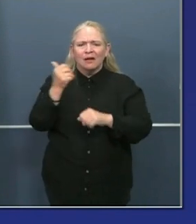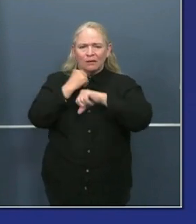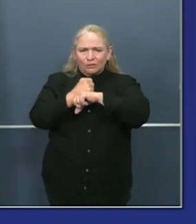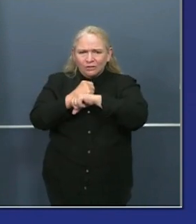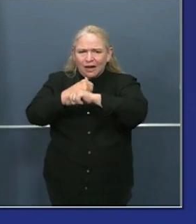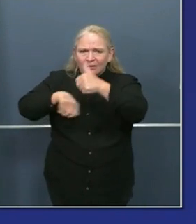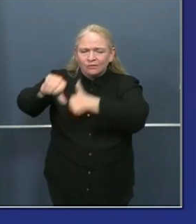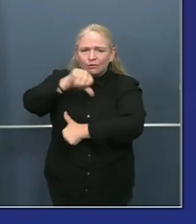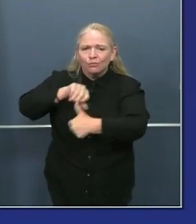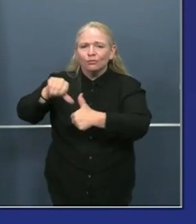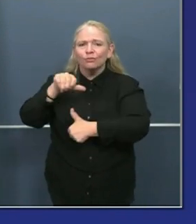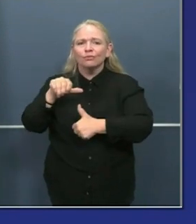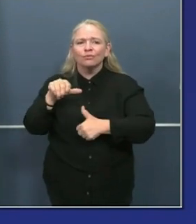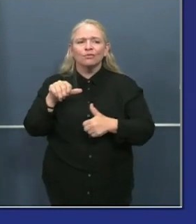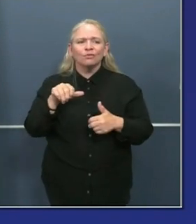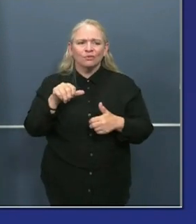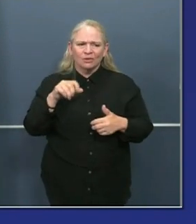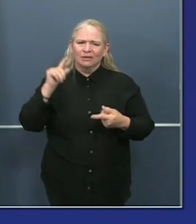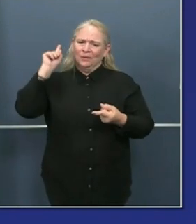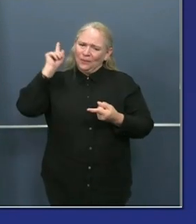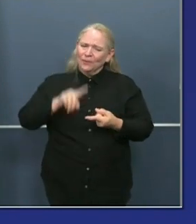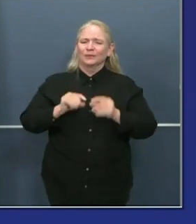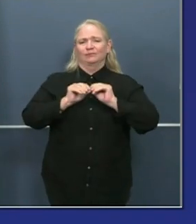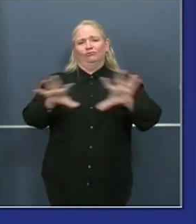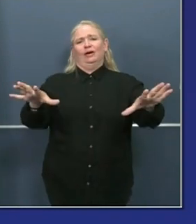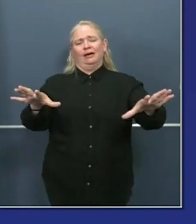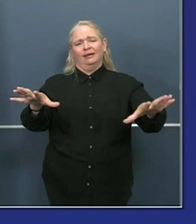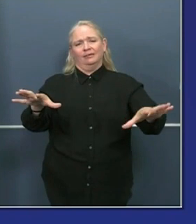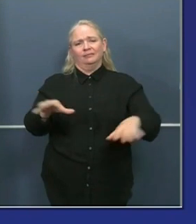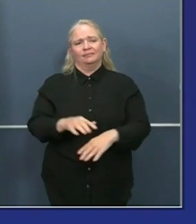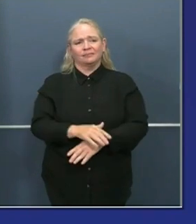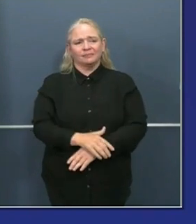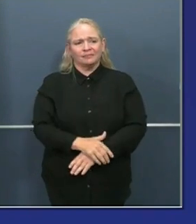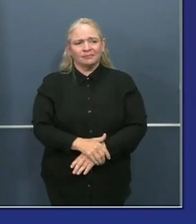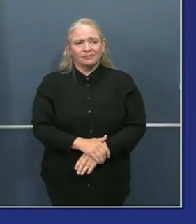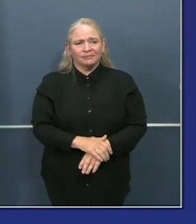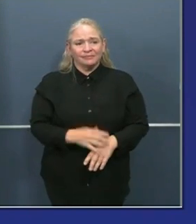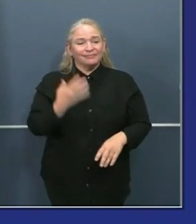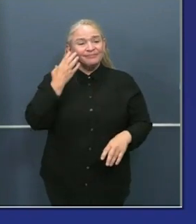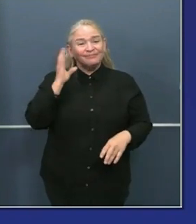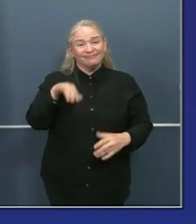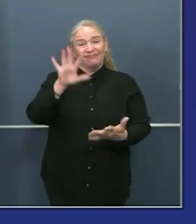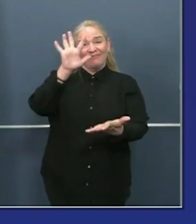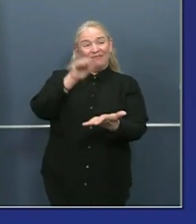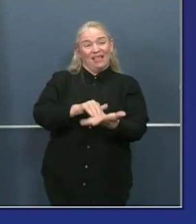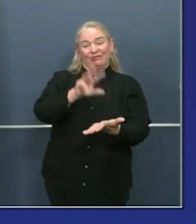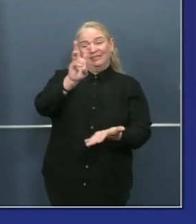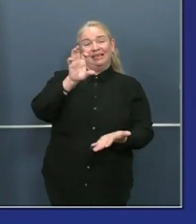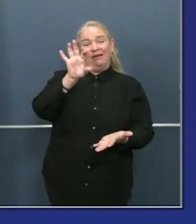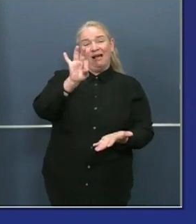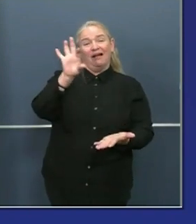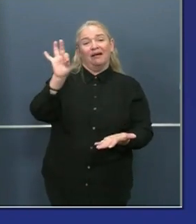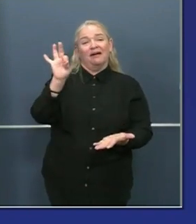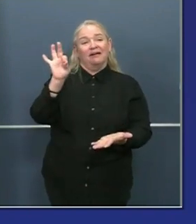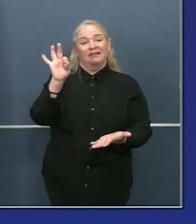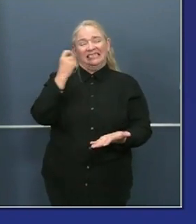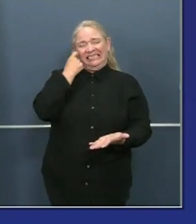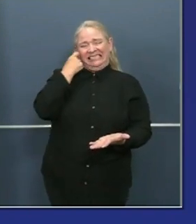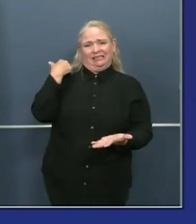DISTANCING OR EXCUSE ME, WEARING FACE COVERINGS. AND THOSE WERE TIERED MEANING FIRST ENFORCEMENT ACTION MAY HAVE BEEN $100. UP TO $300 AND IN SOME CASES MANY OF THESE CAN GO INSIDE AS A THOUSAND DOLLARS ON ENFORCEMENT. I ENCOURAGE PEOPLE. WE ARE NOT GOING OUT THERE WITH THE PUNITIVE FRAME BUT WE ARE